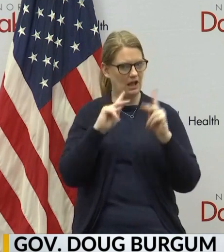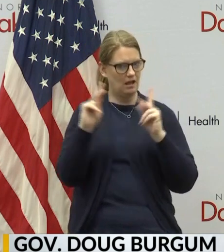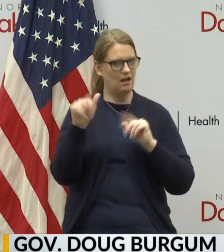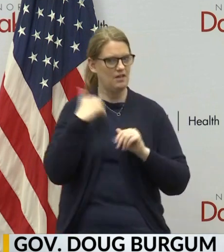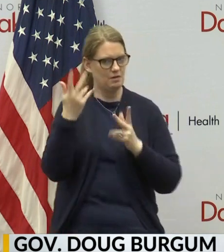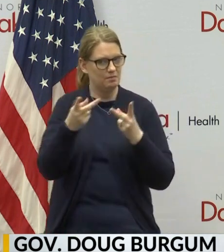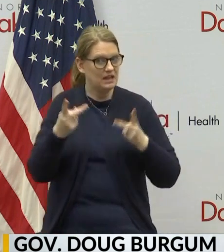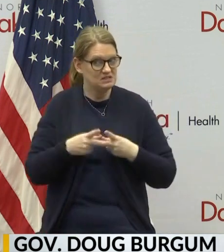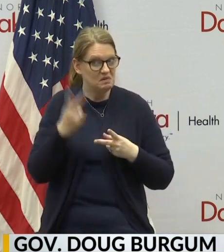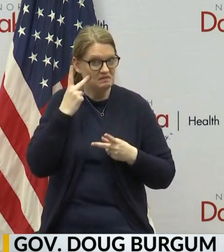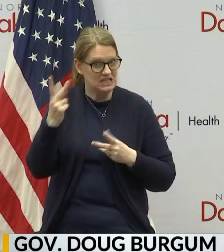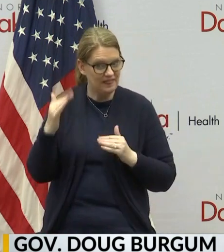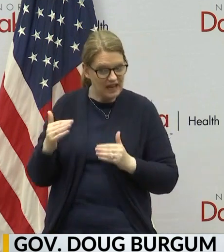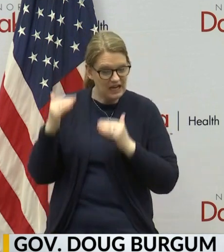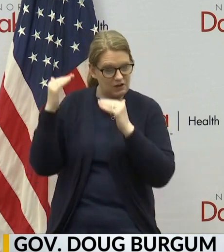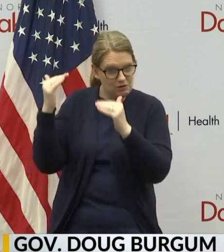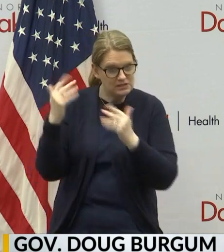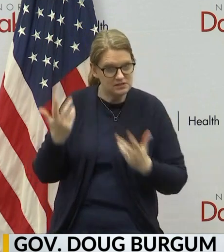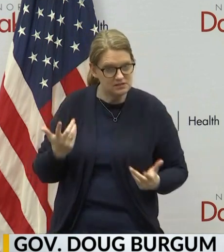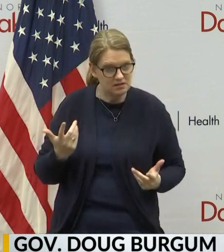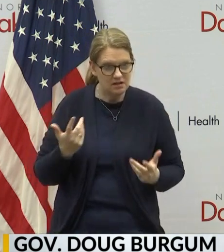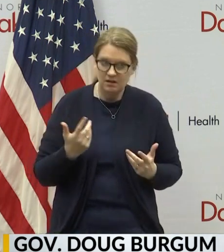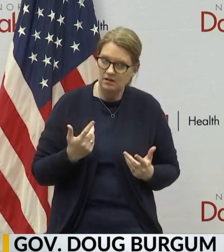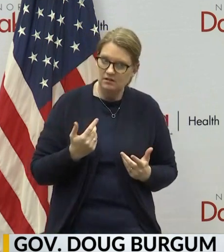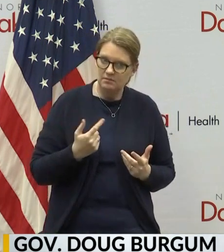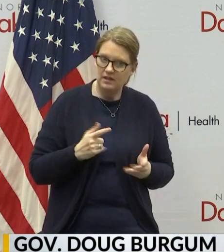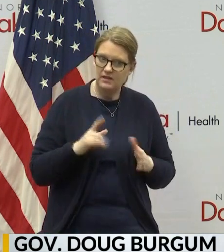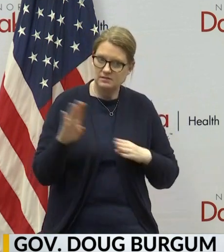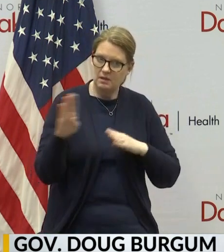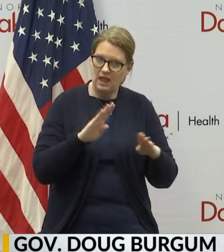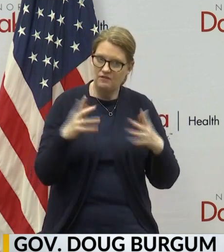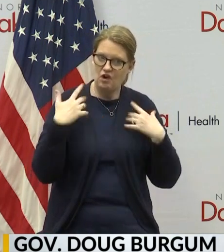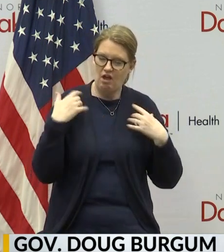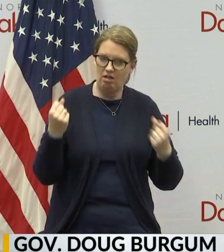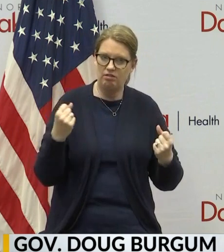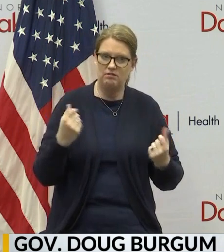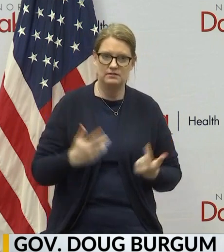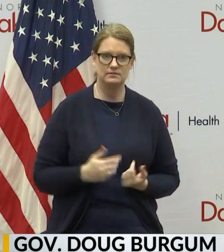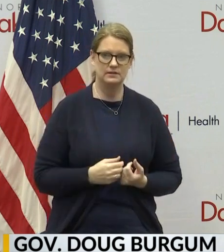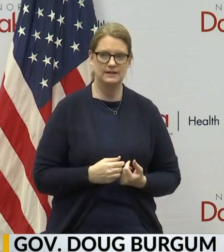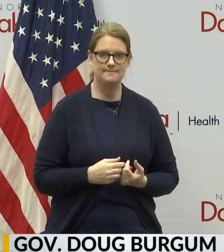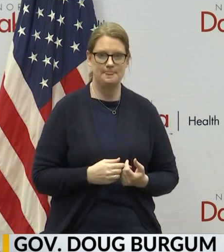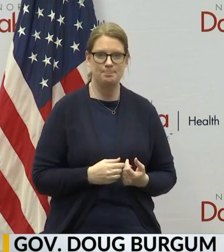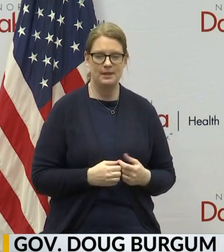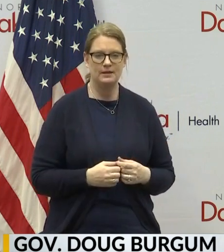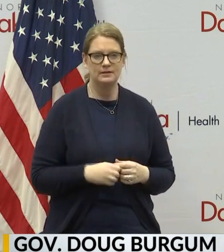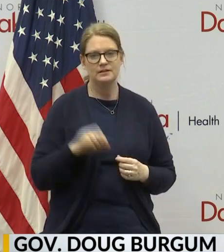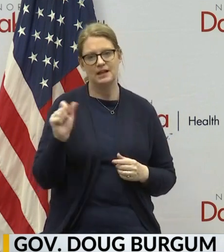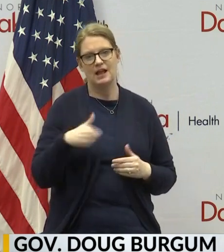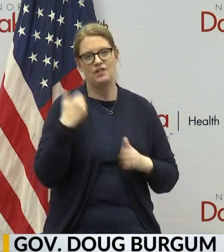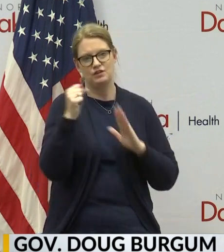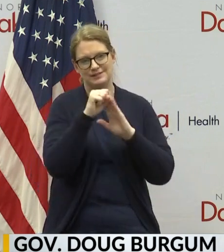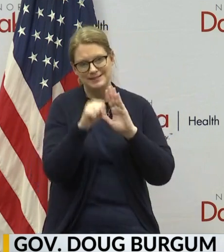I HOPE THE NUMBER IS UP. THERE ARE LOTS OF OTHER PLACES WHERE WE'VE SEEN INCREASES AND,